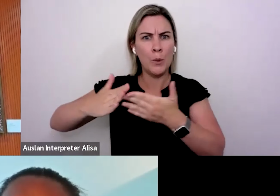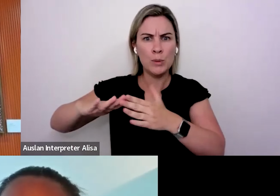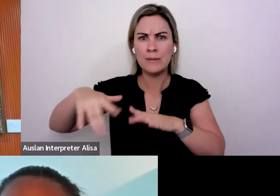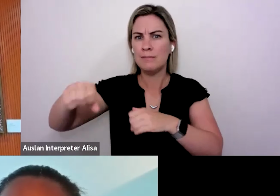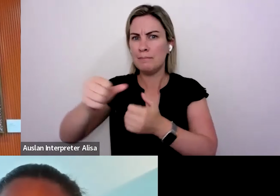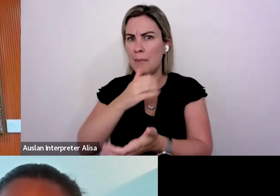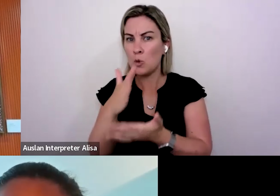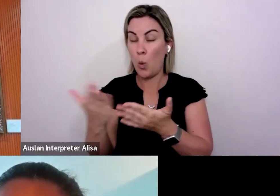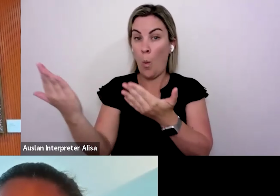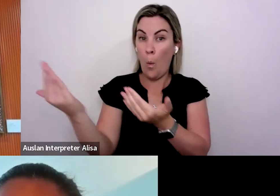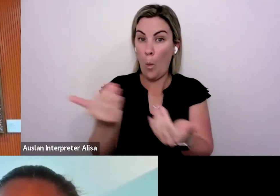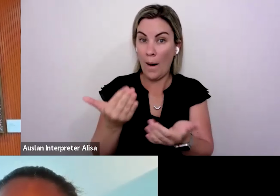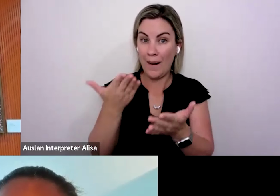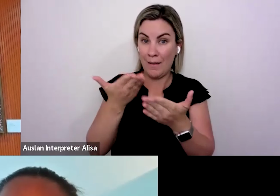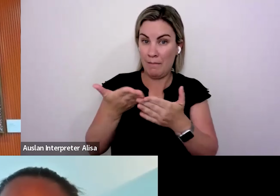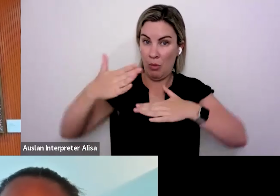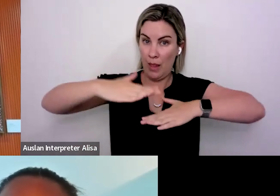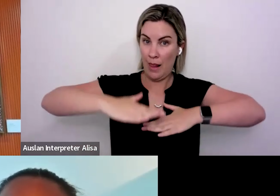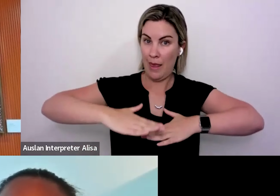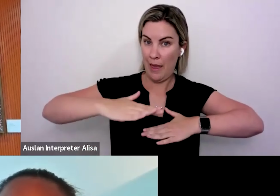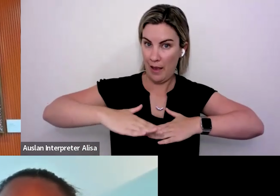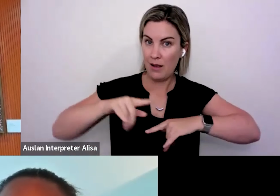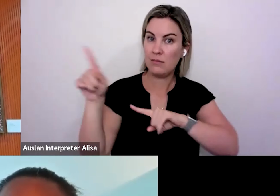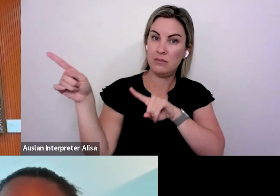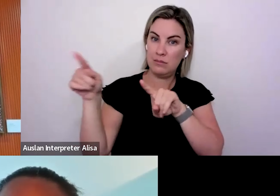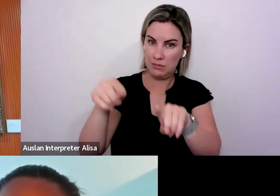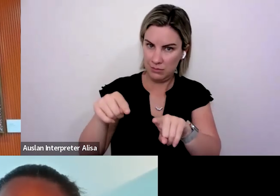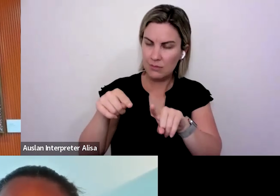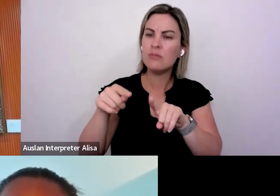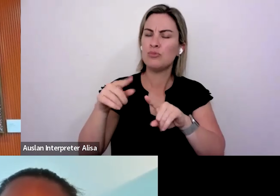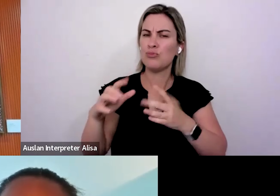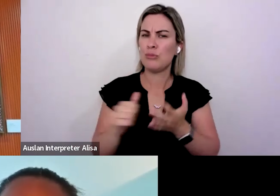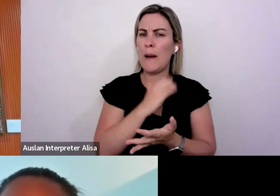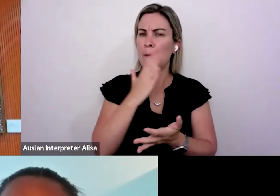Whadjuk Noongar Country so that there was proper sort